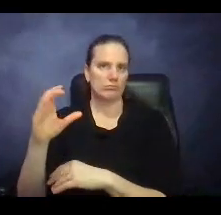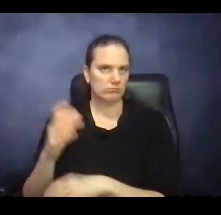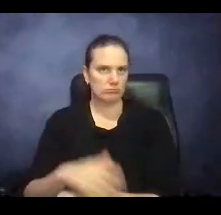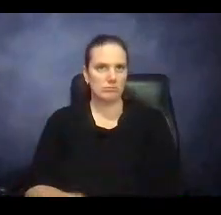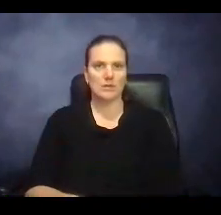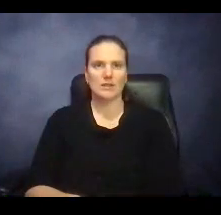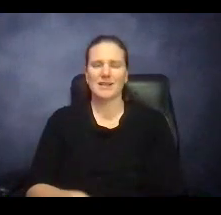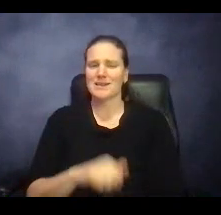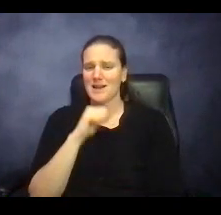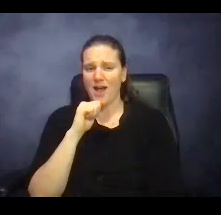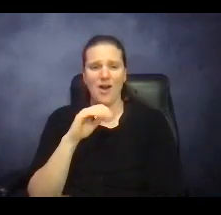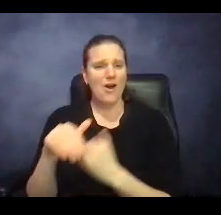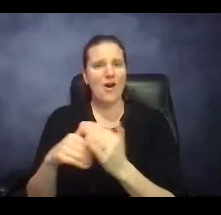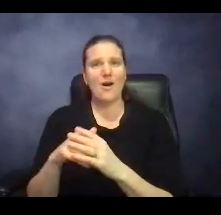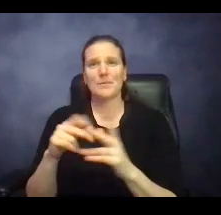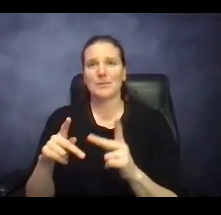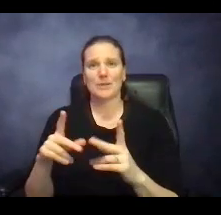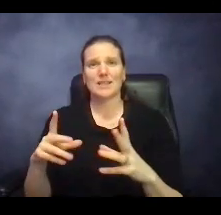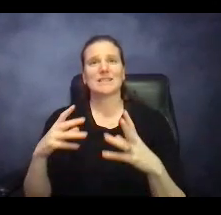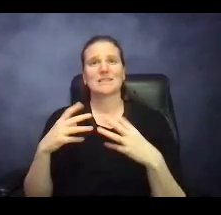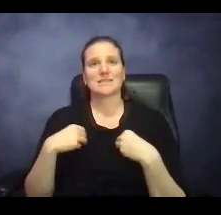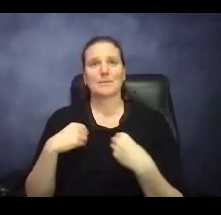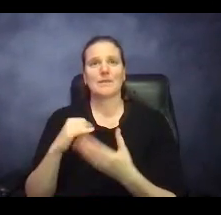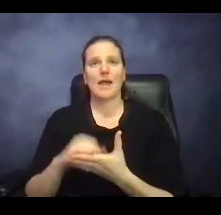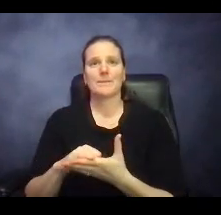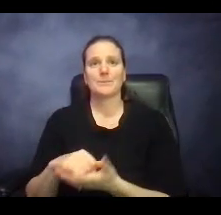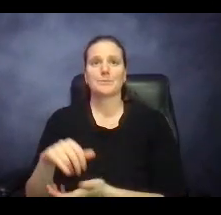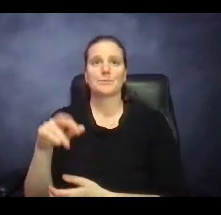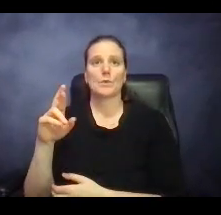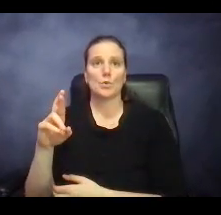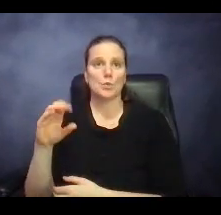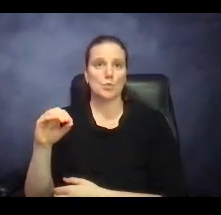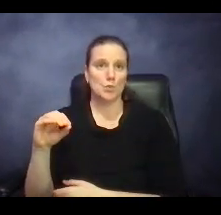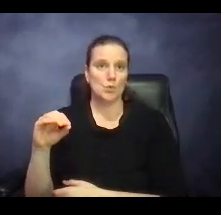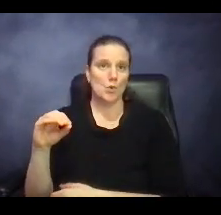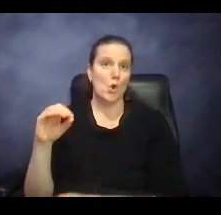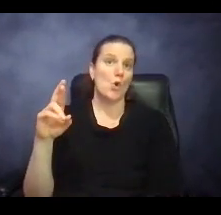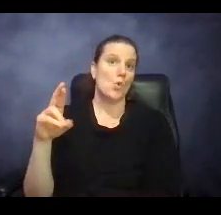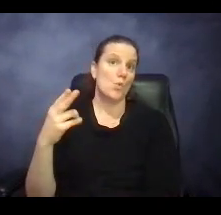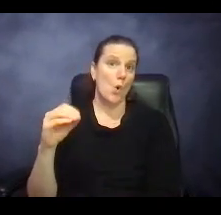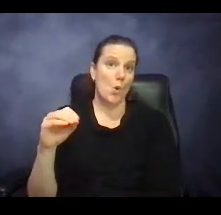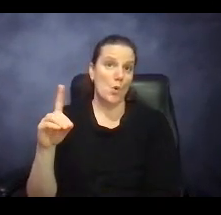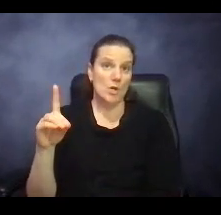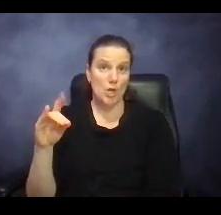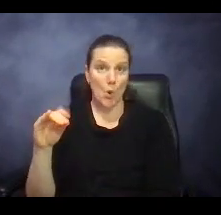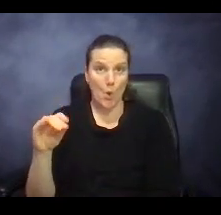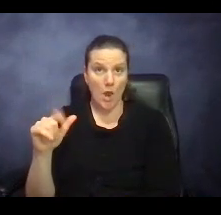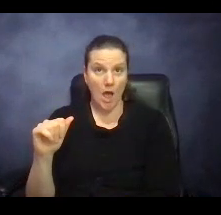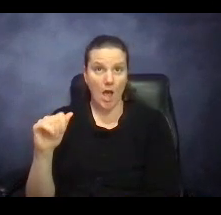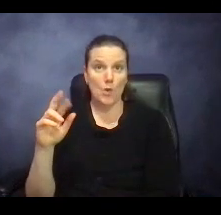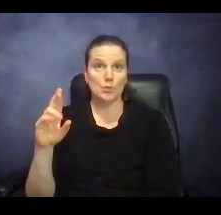But not everybody can tolerate it. Rhodiola rosea is my favorite. It promotes focus and attention by creating more space.